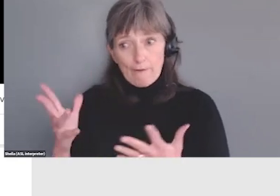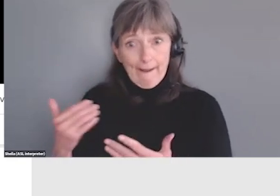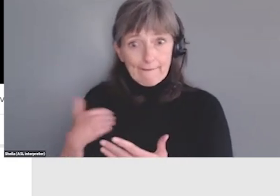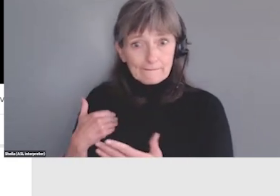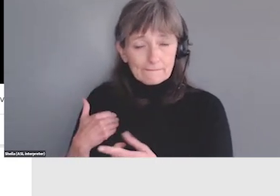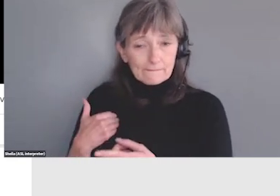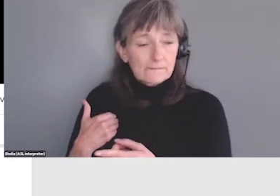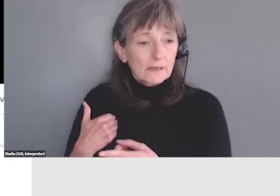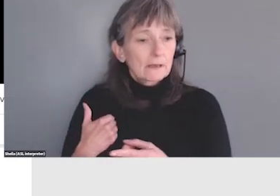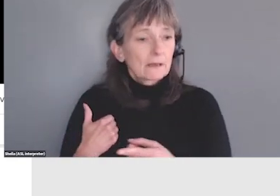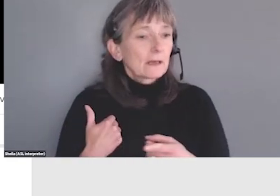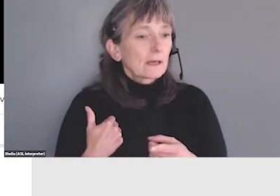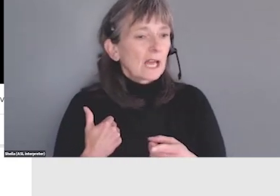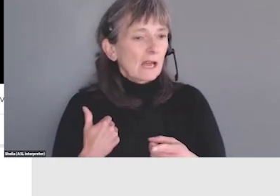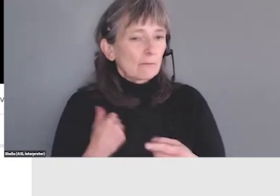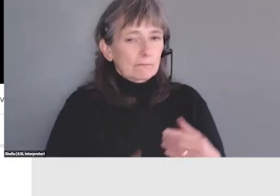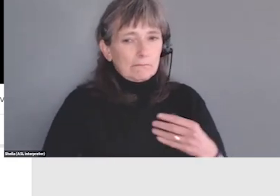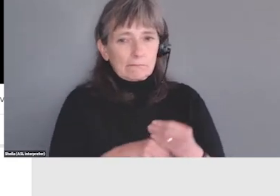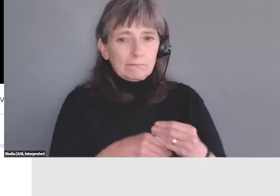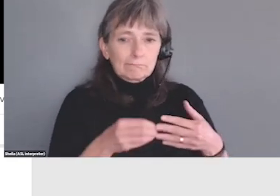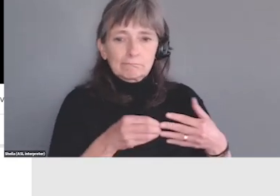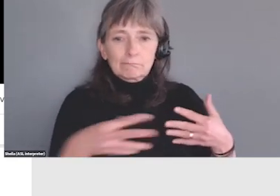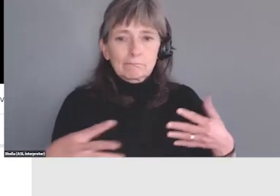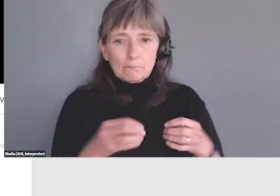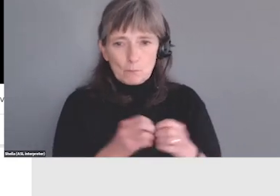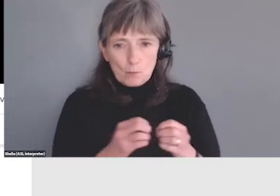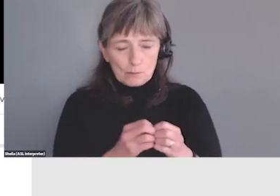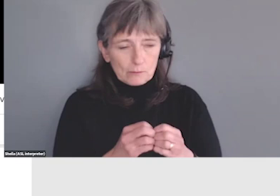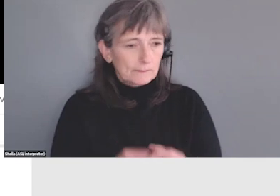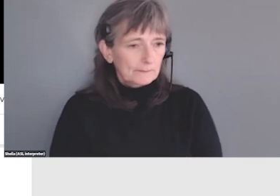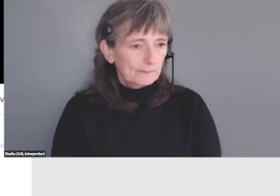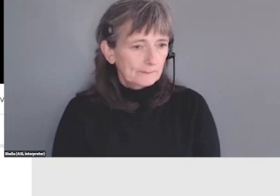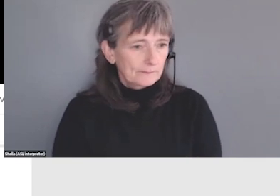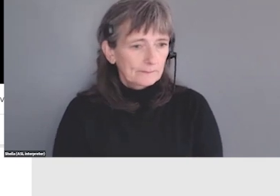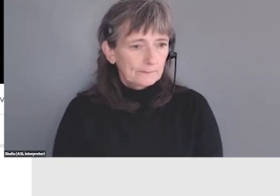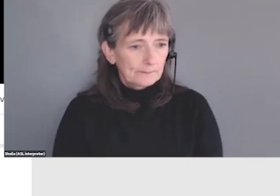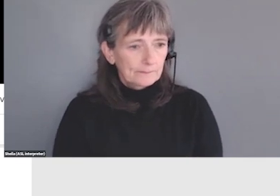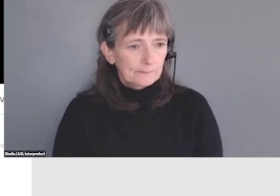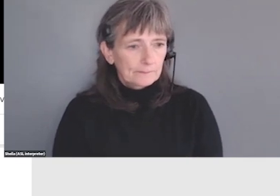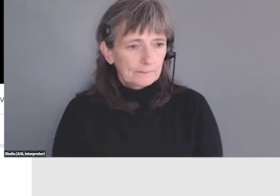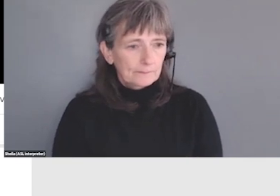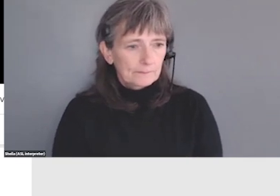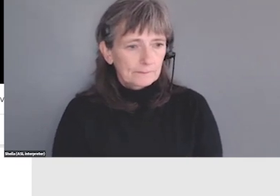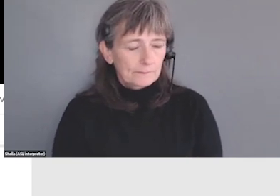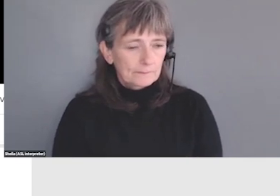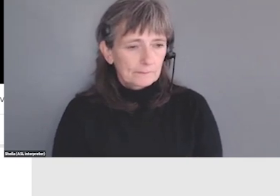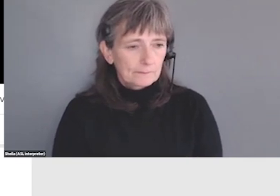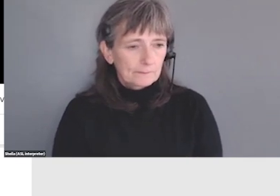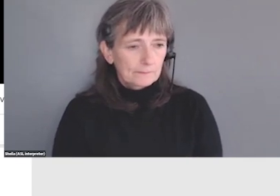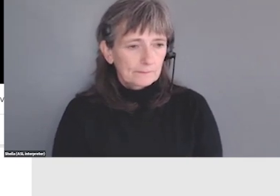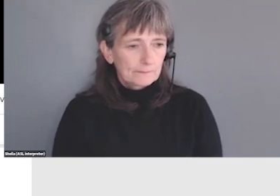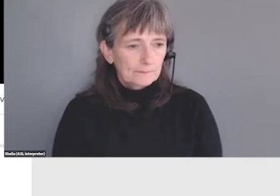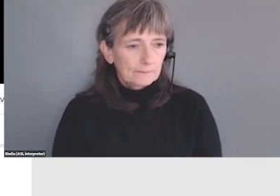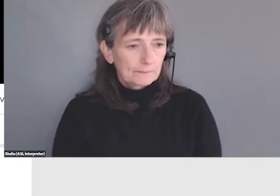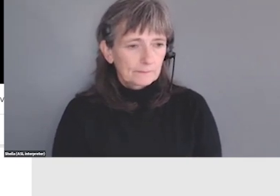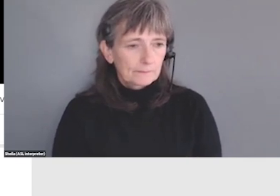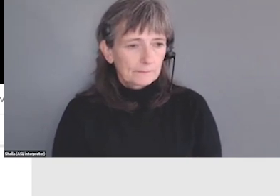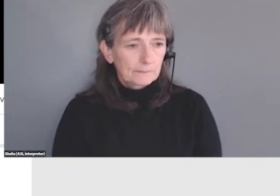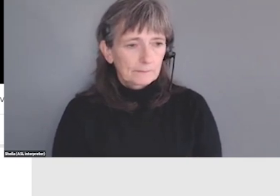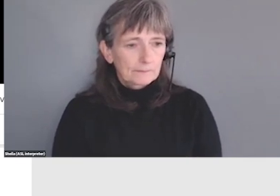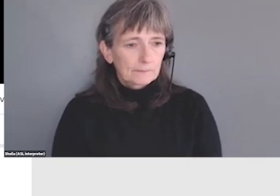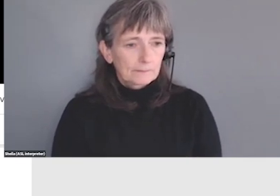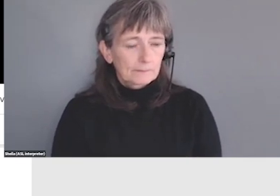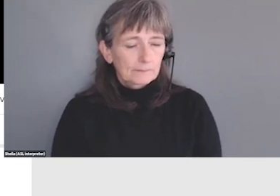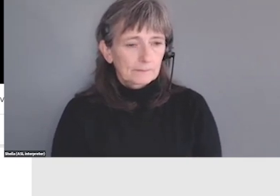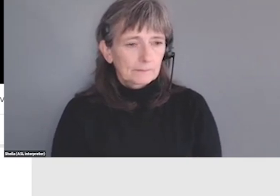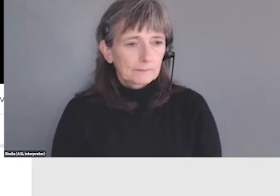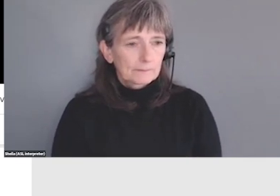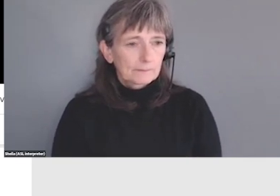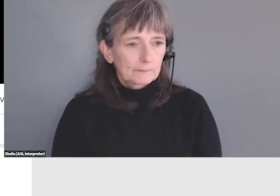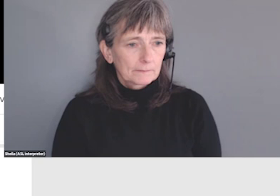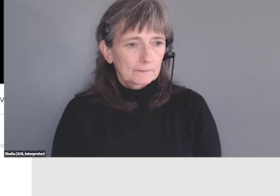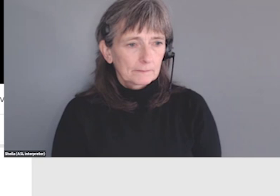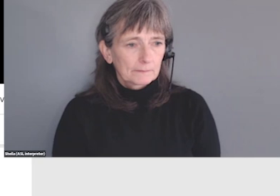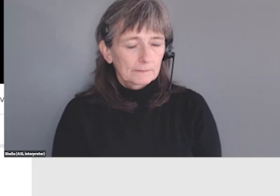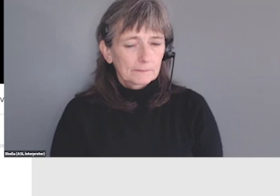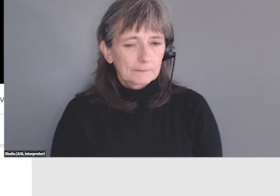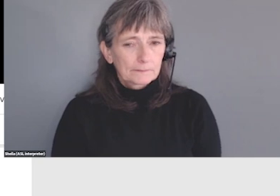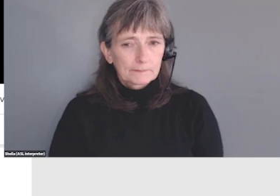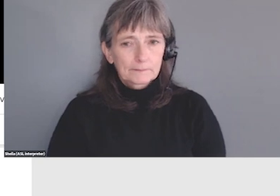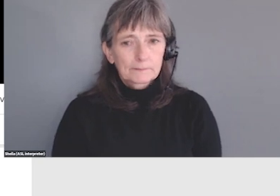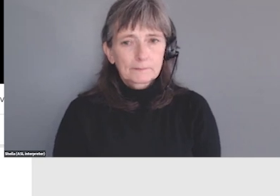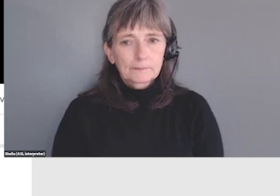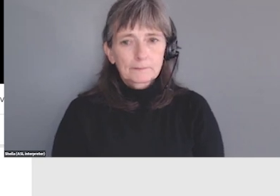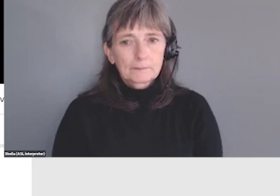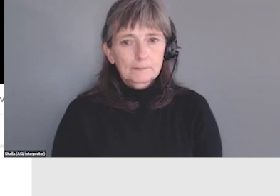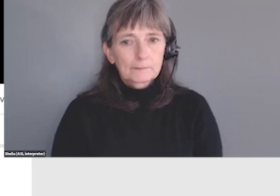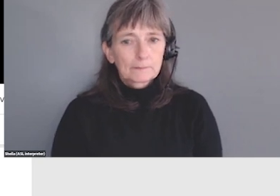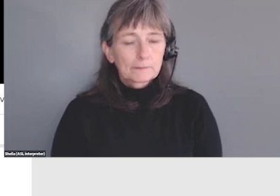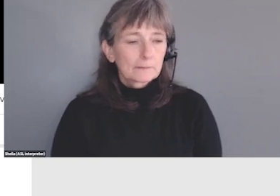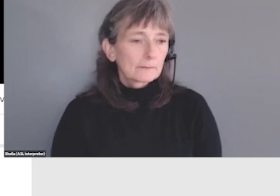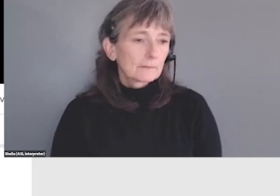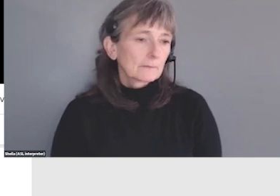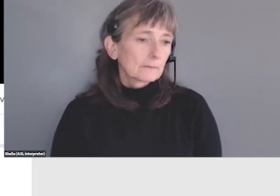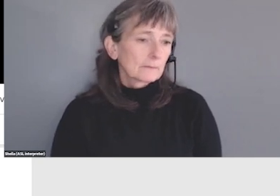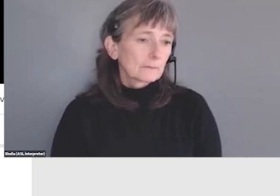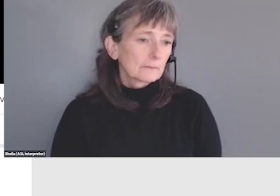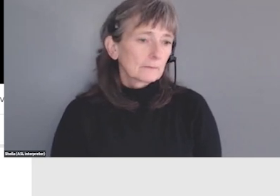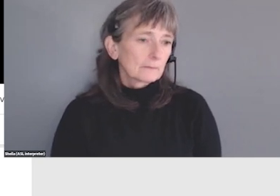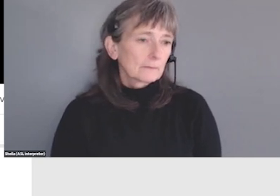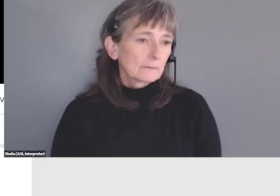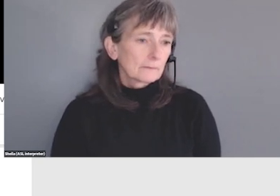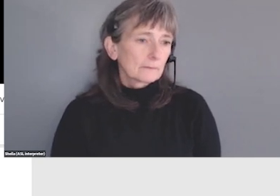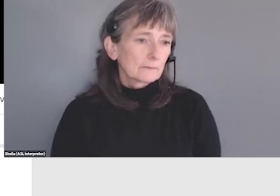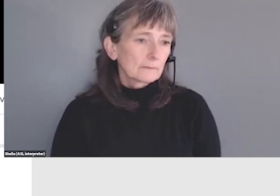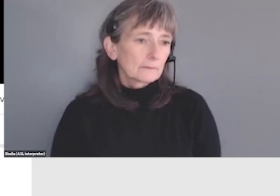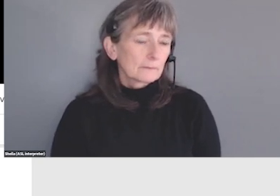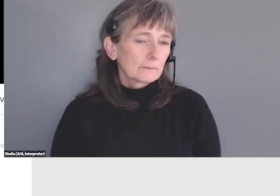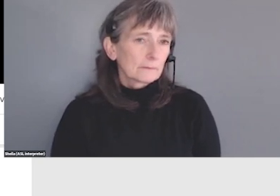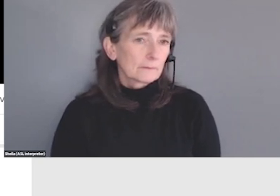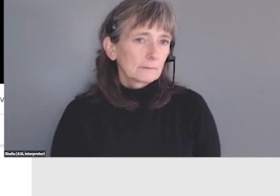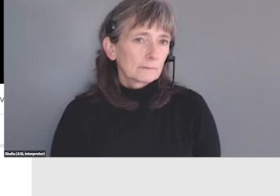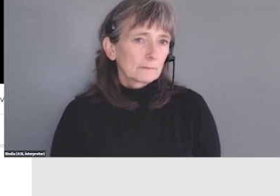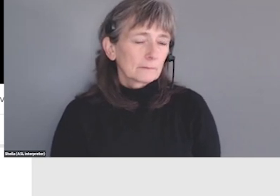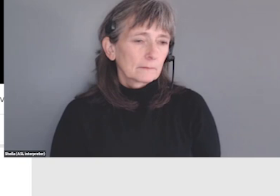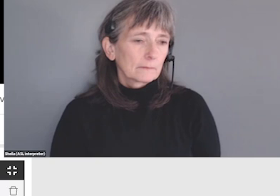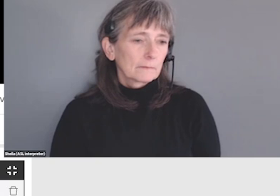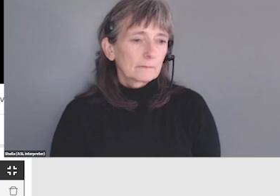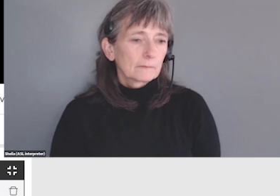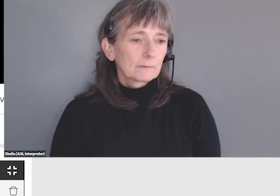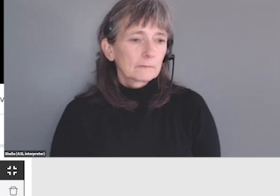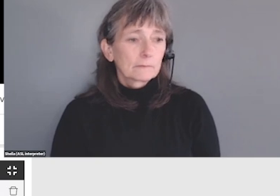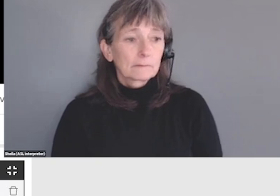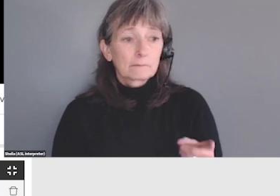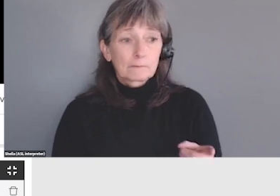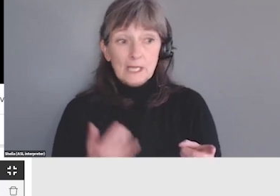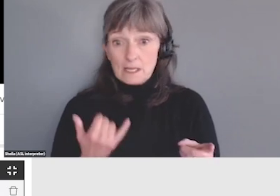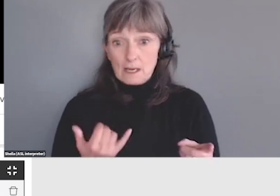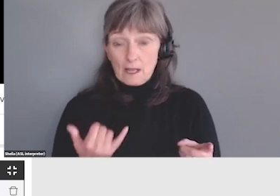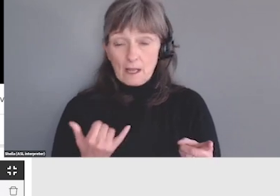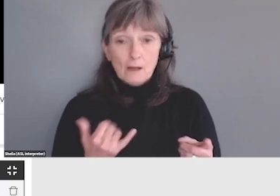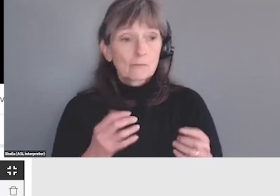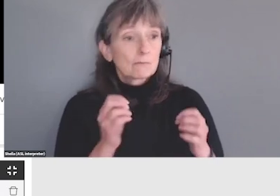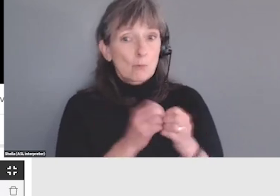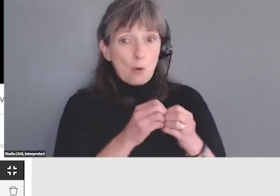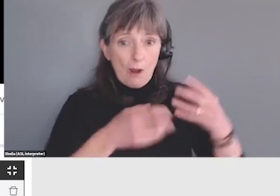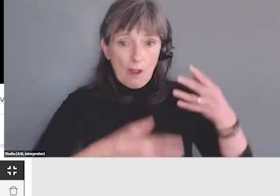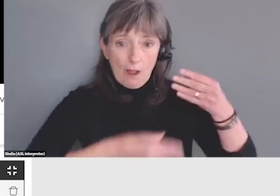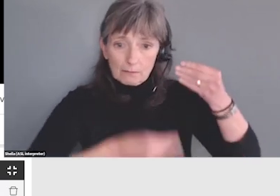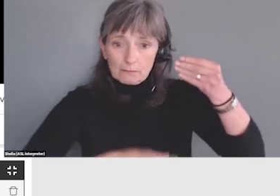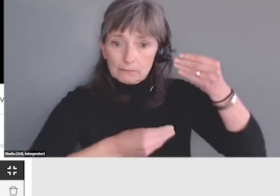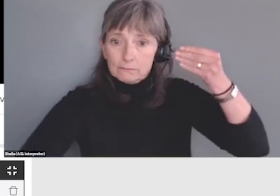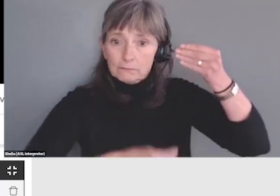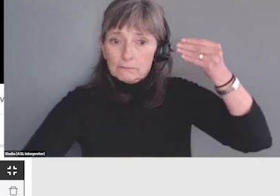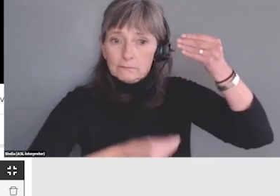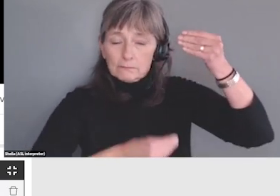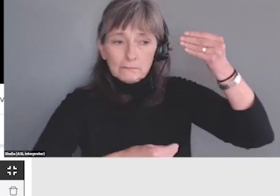it even further. So, what you'll see here is it's given me more detail on the approach,